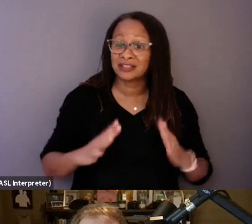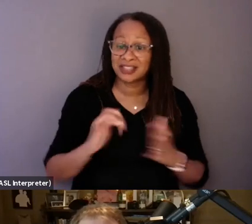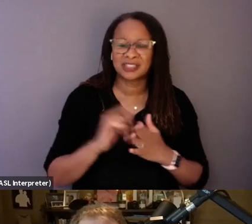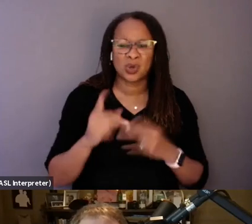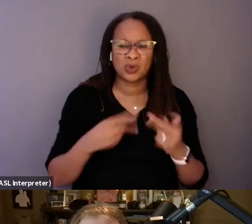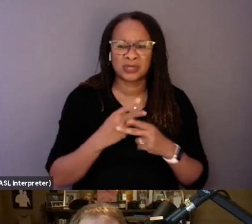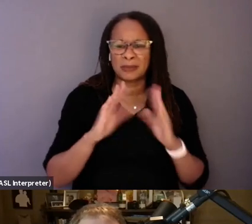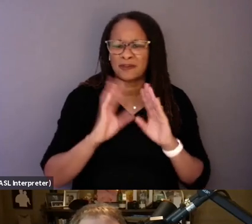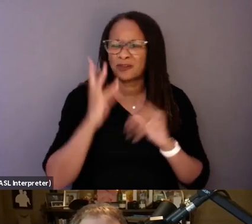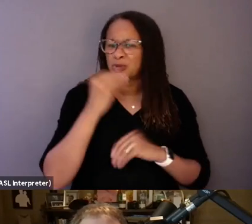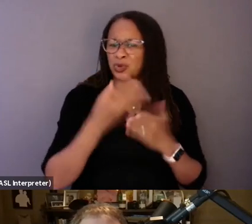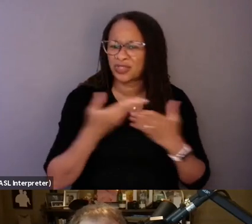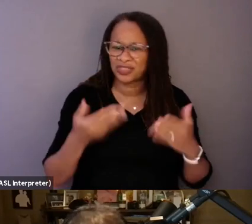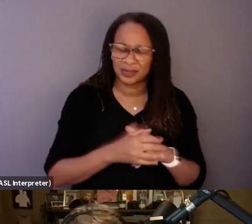in tone and the output itself.